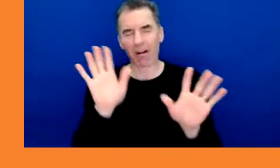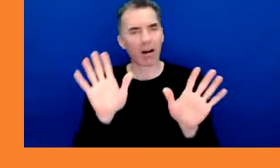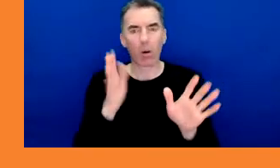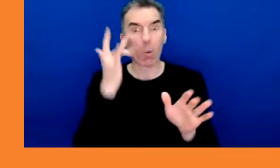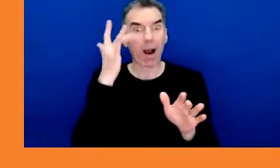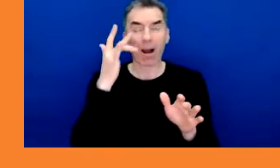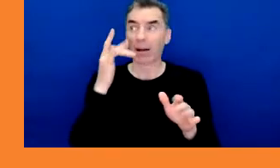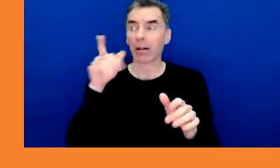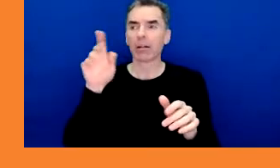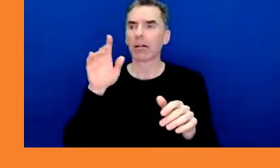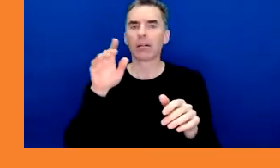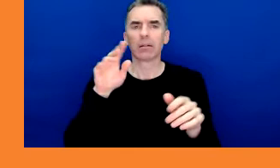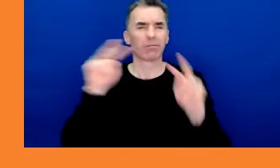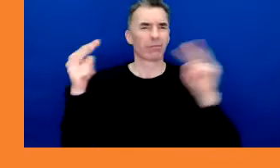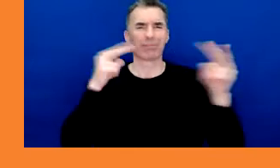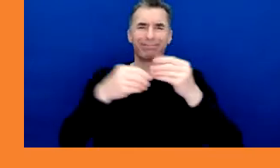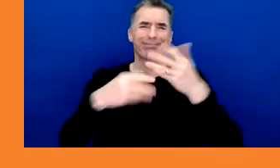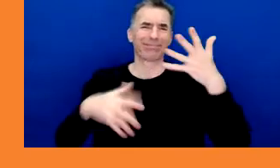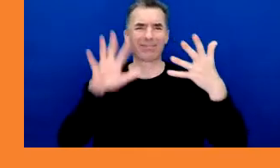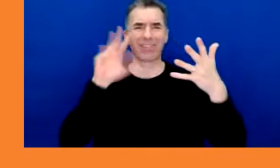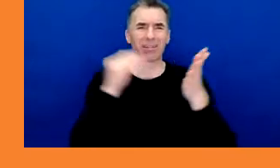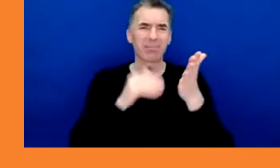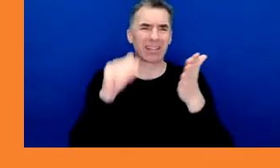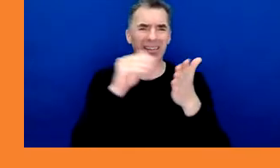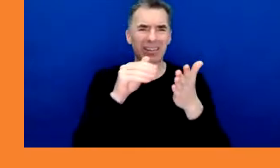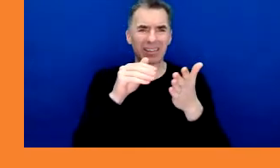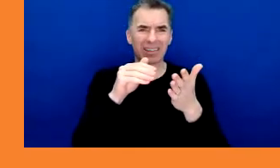So I want to make it like 50 million. And how many participants do we have now?